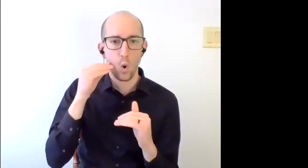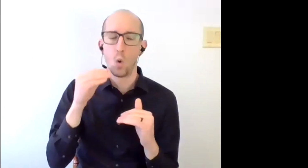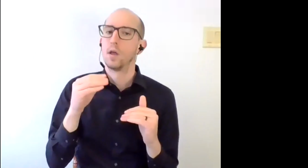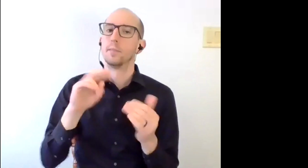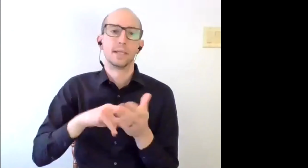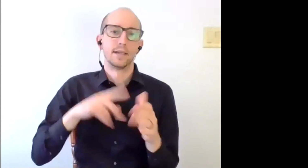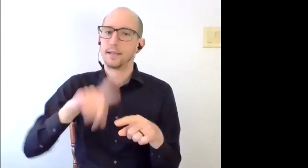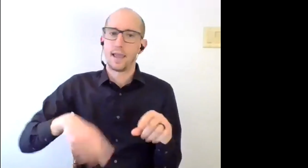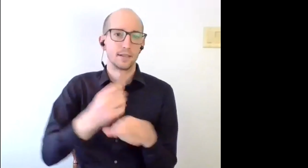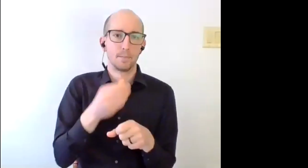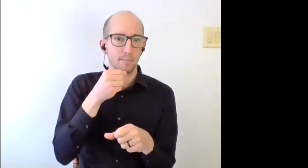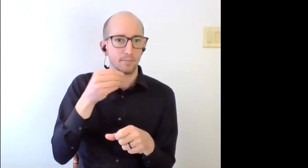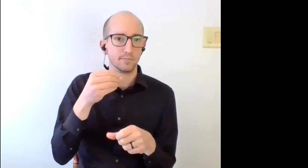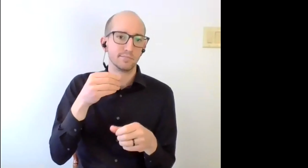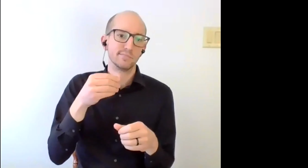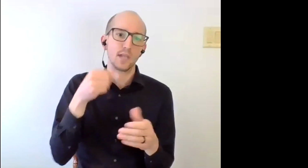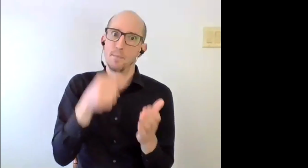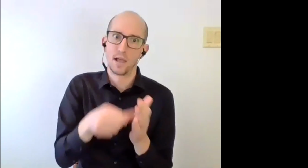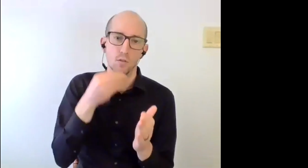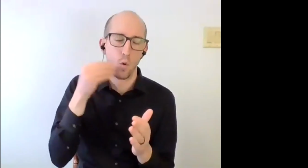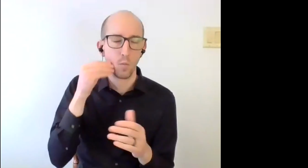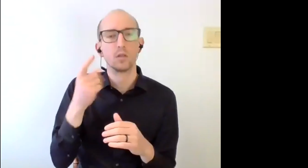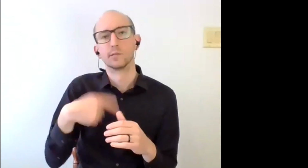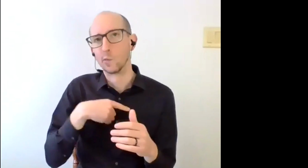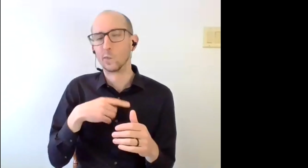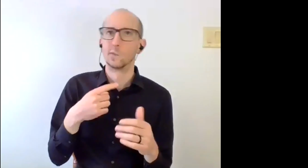but many are housing insecure and that is not necessarily a